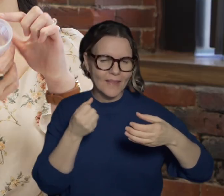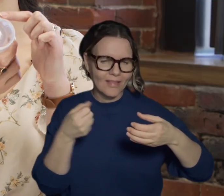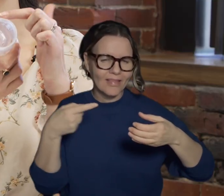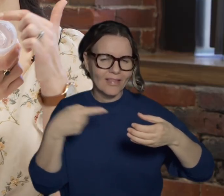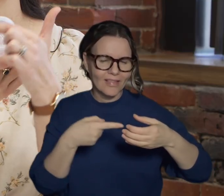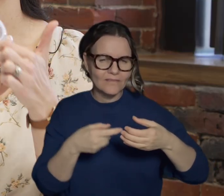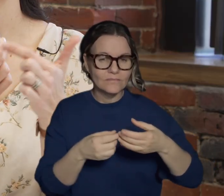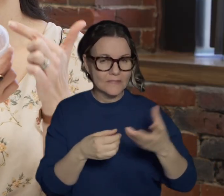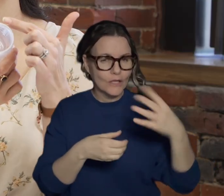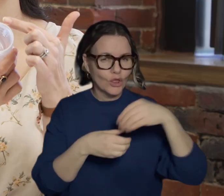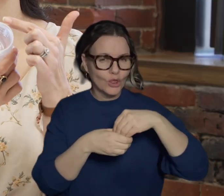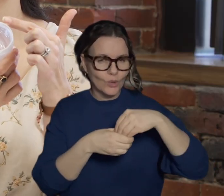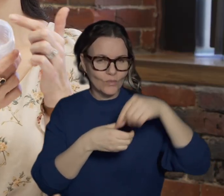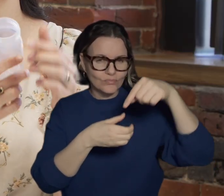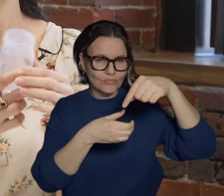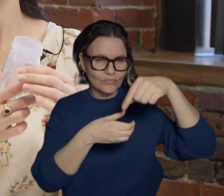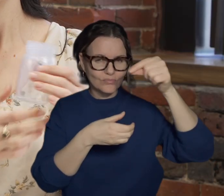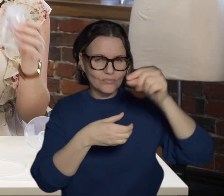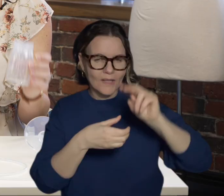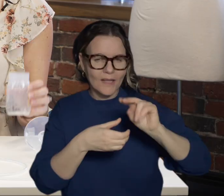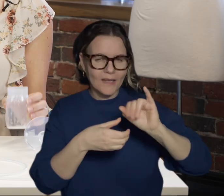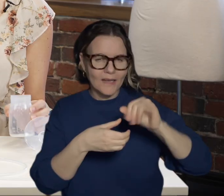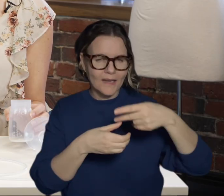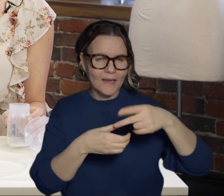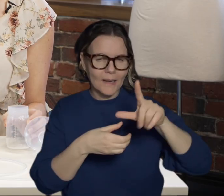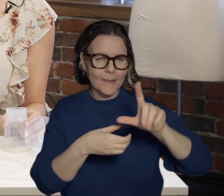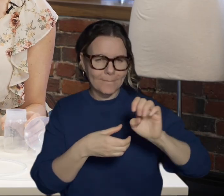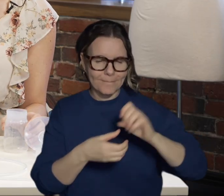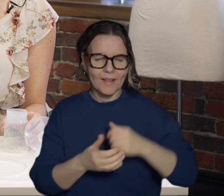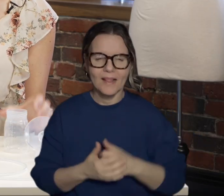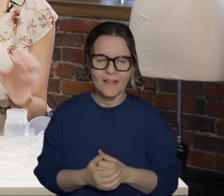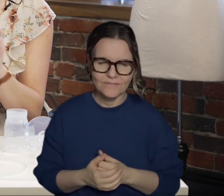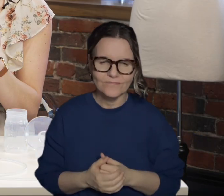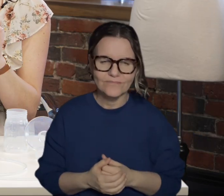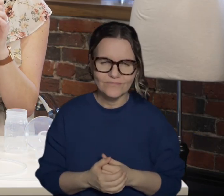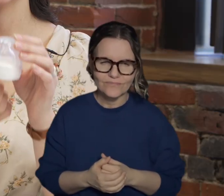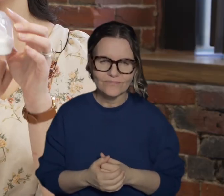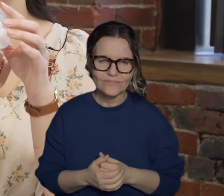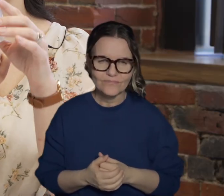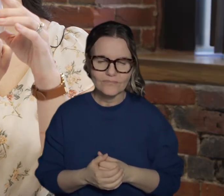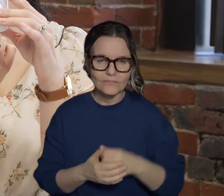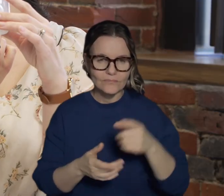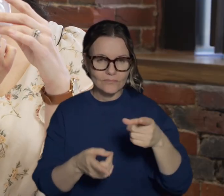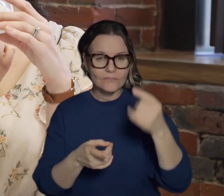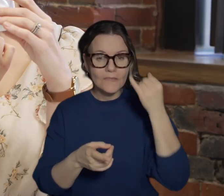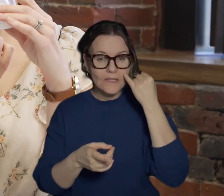has a wide neck opening here it includes two of those and it also includes a whole nipple